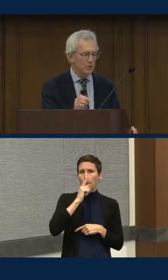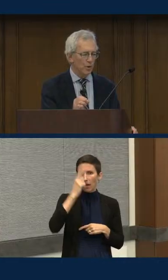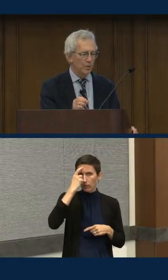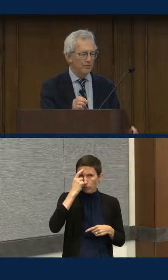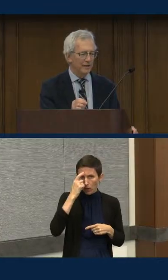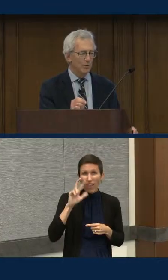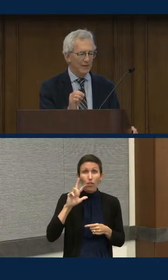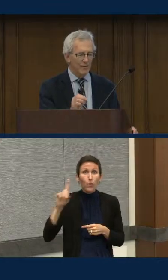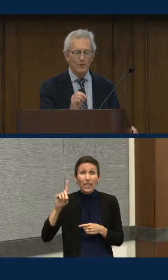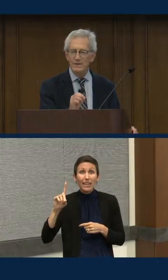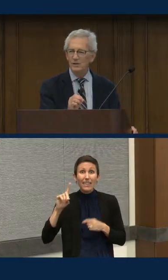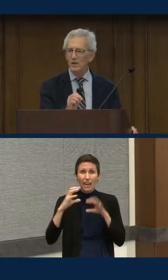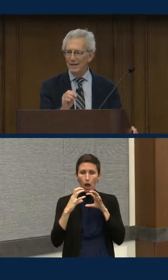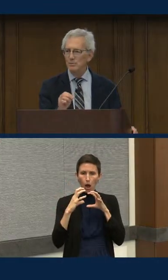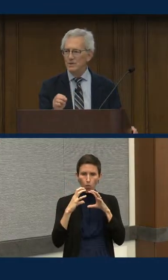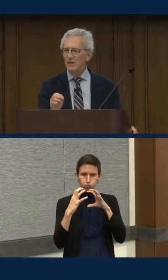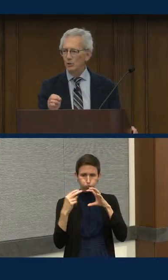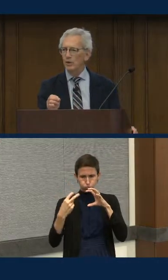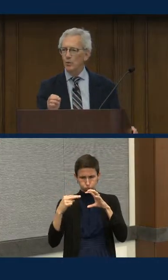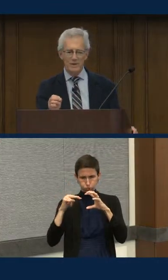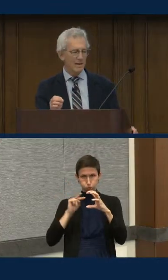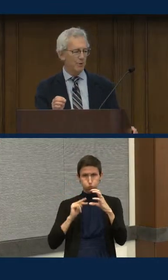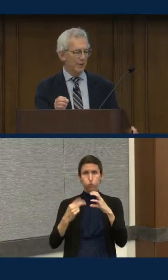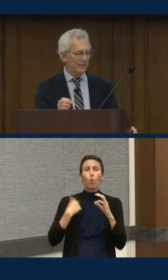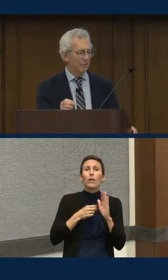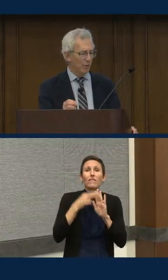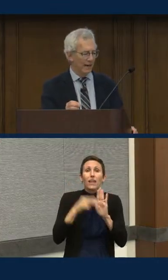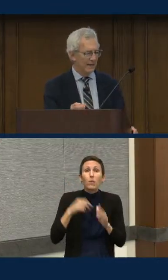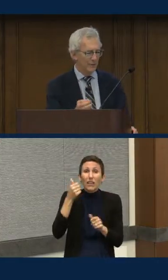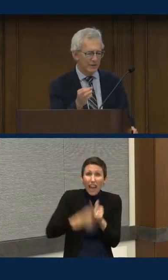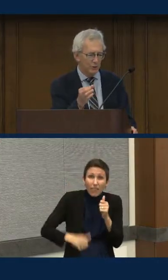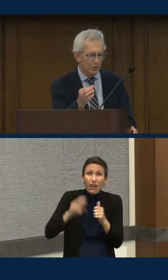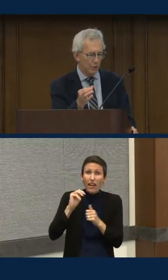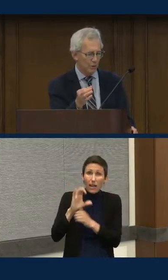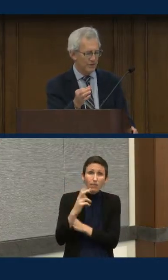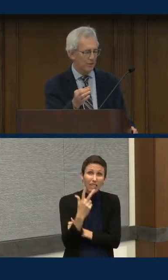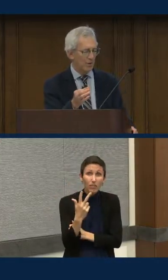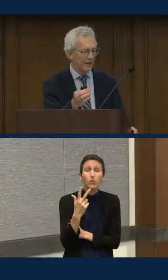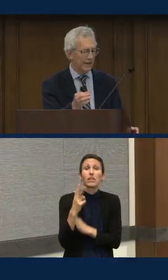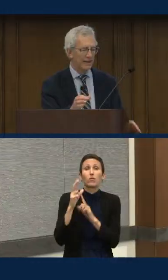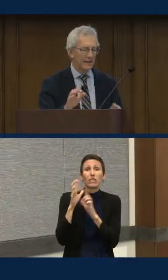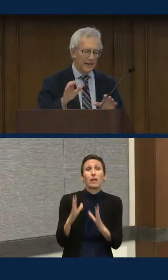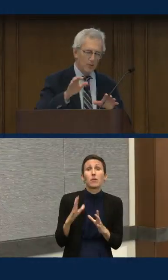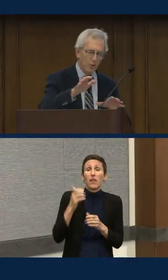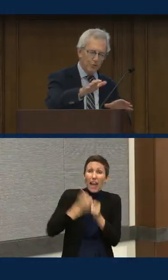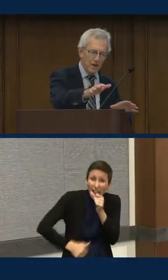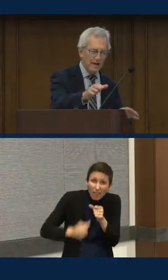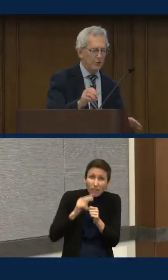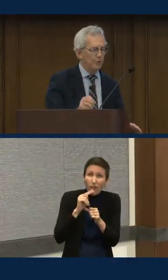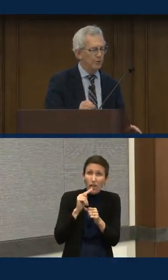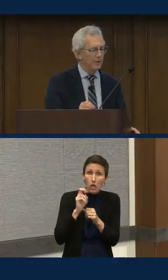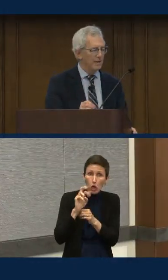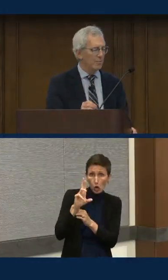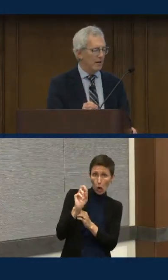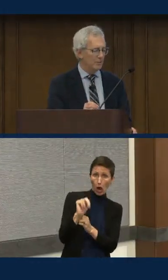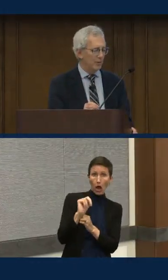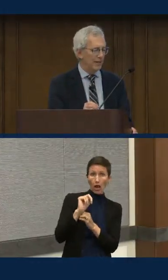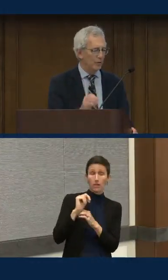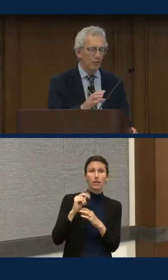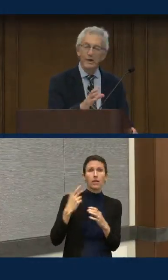labeled every single MC3 receptor in the brain neurosurgeon cell body and flying through the mouse brain